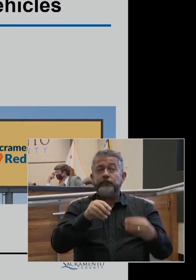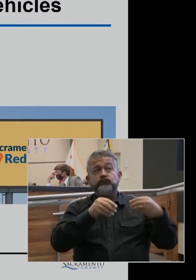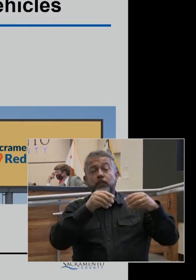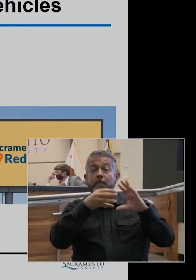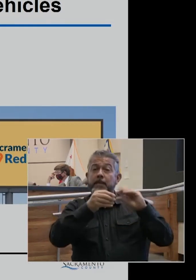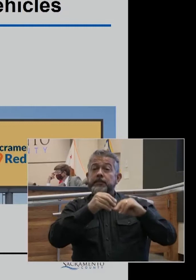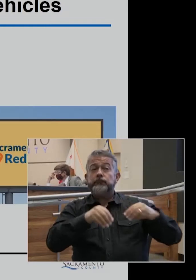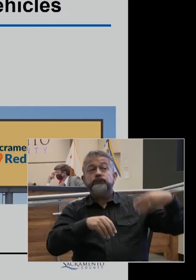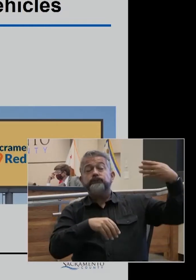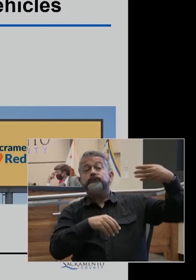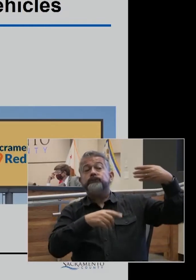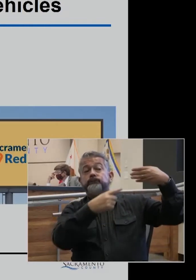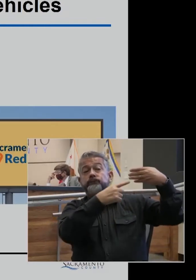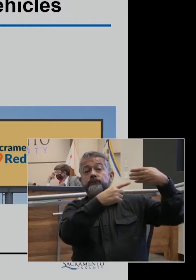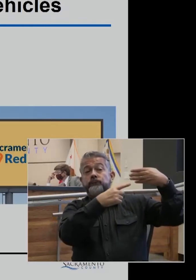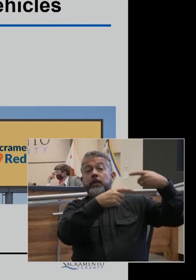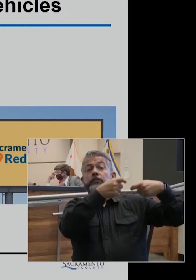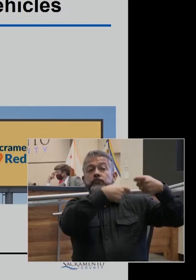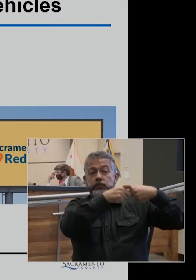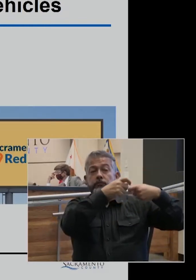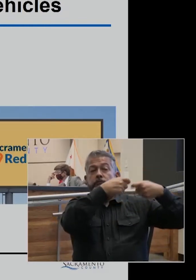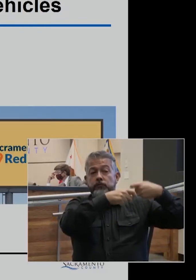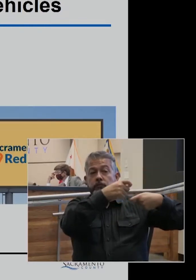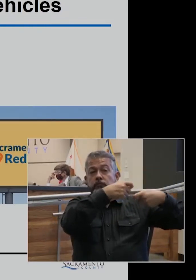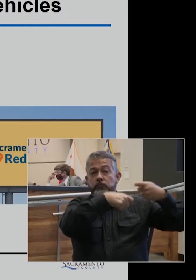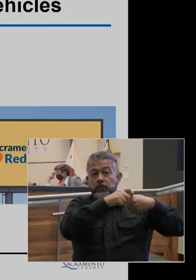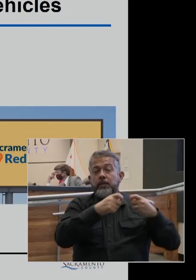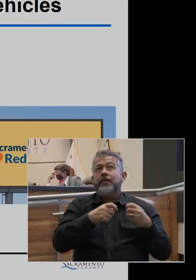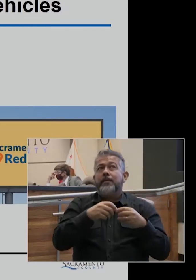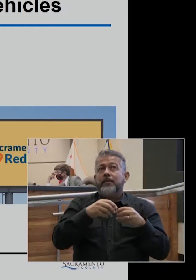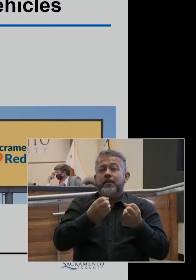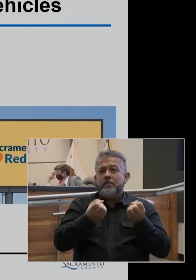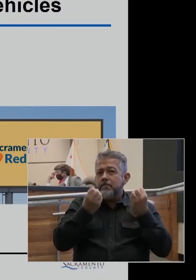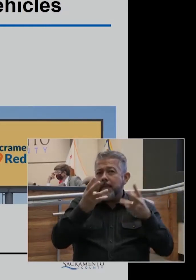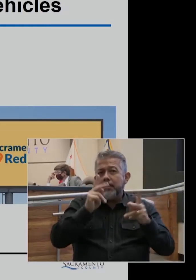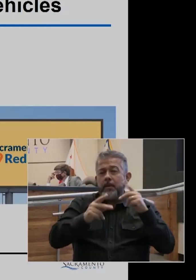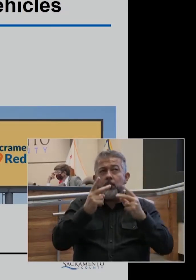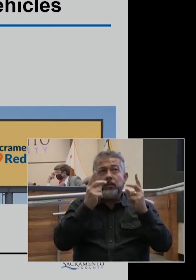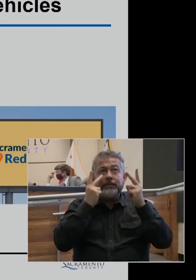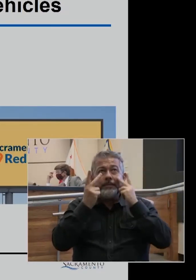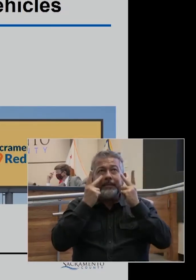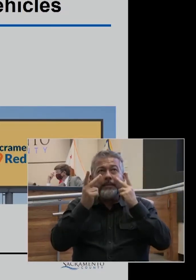THE NUMBER OF EYES WE HAVE ON THE SIGN IN ONE WEEK IS MORE THE SIGN IN ONE WEEK IS MORE THAN 440,000 AND HAVE A MESSAGE